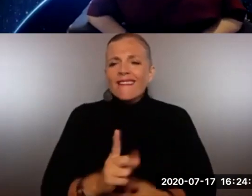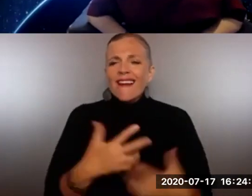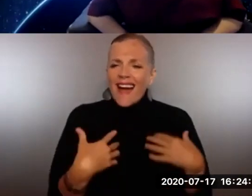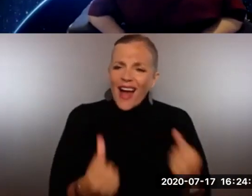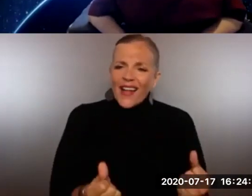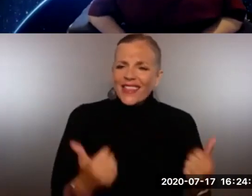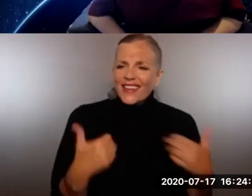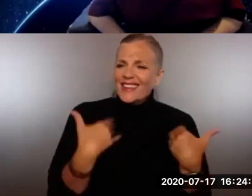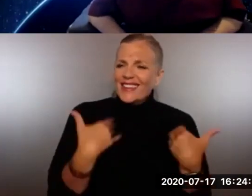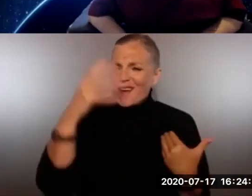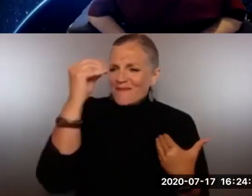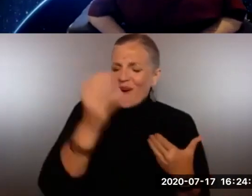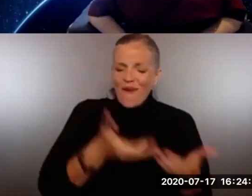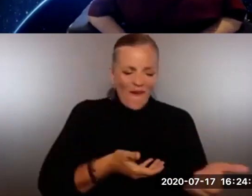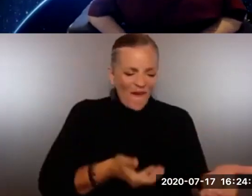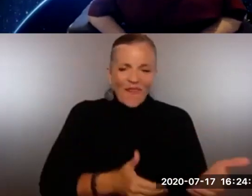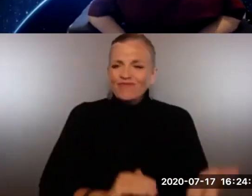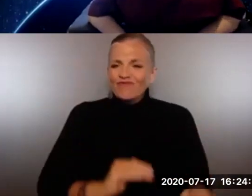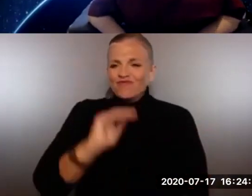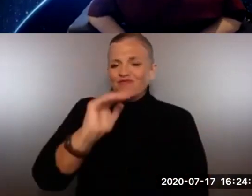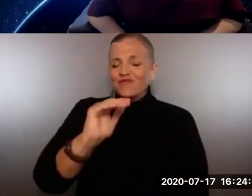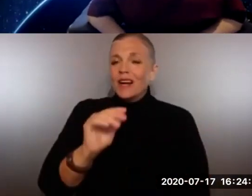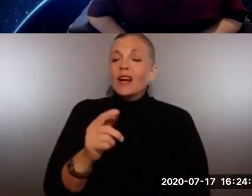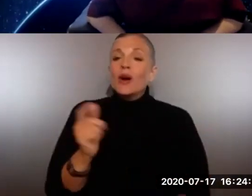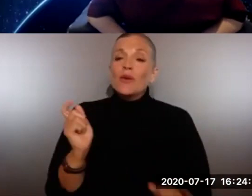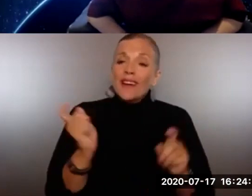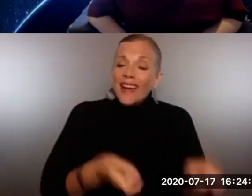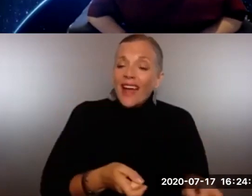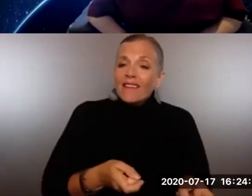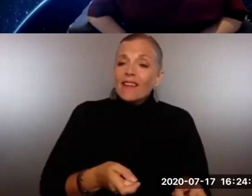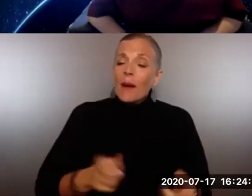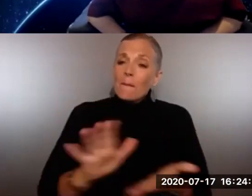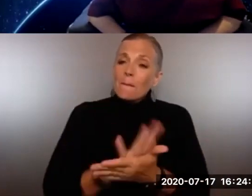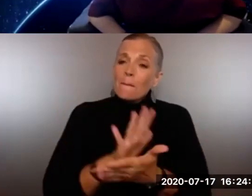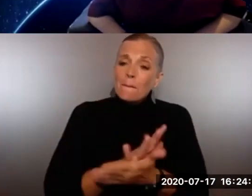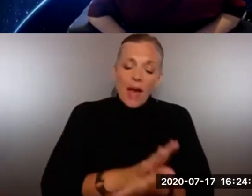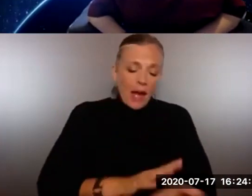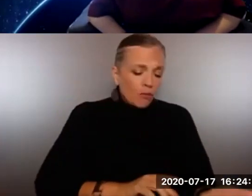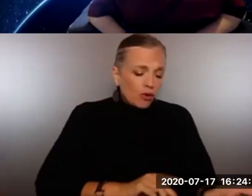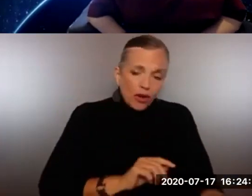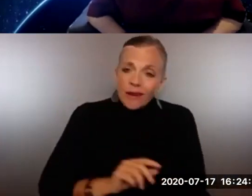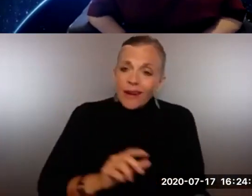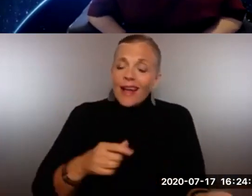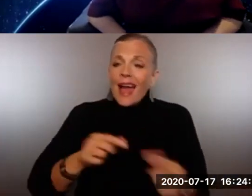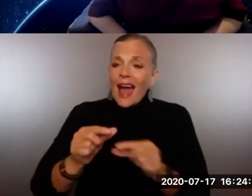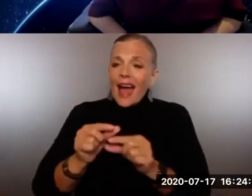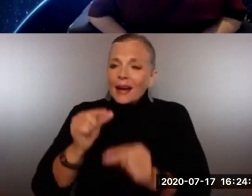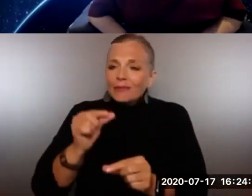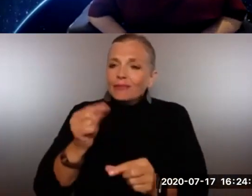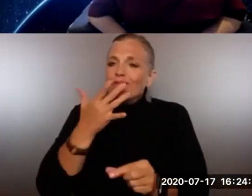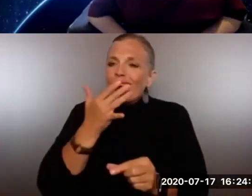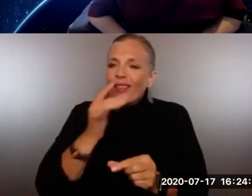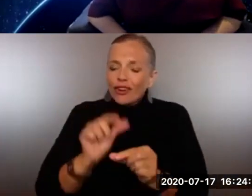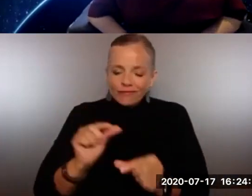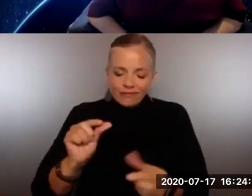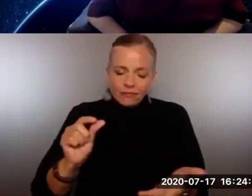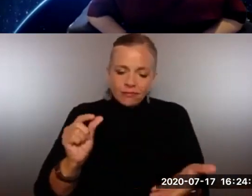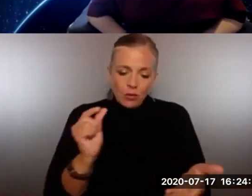And we'd given him a crayon and paper, and he was happily-- maybe he was two-- he was happily drawing away.